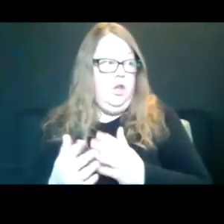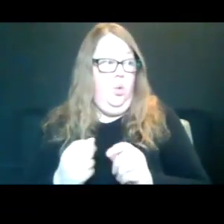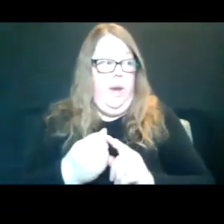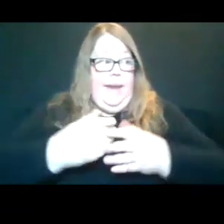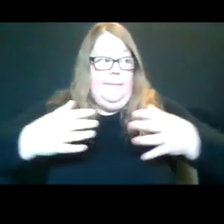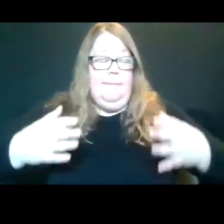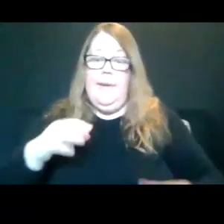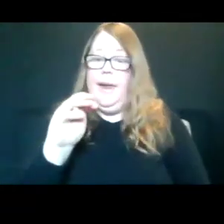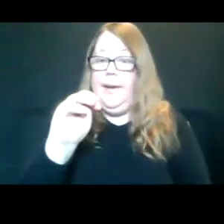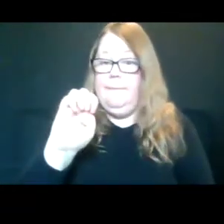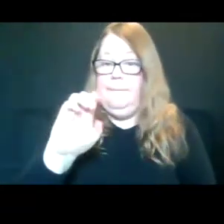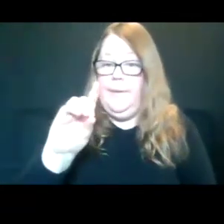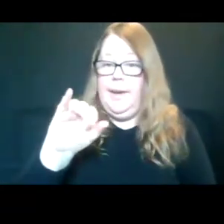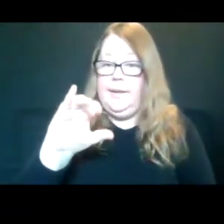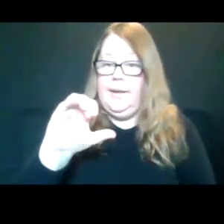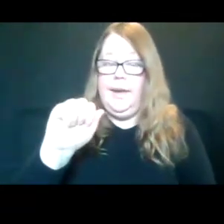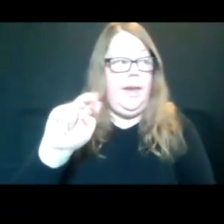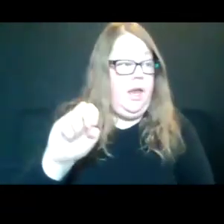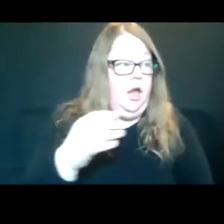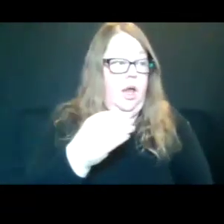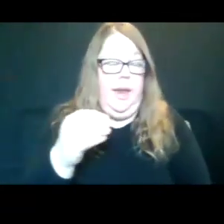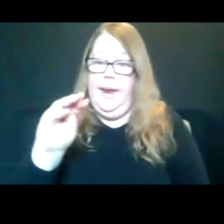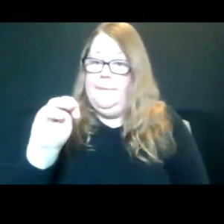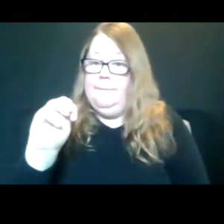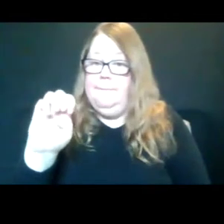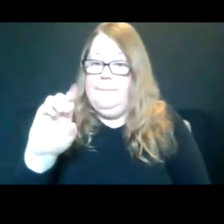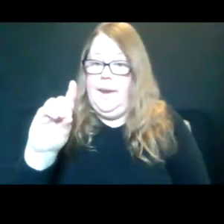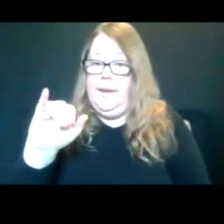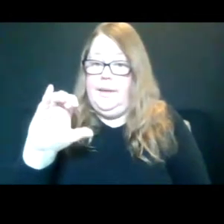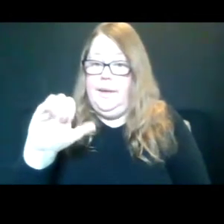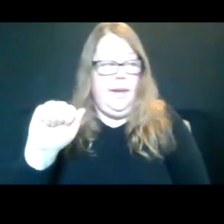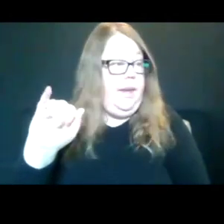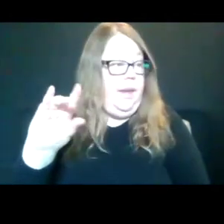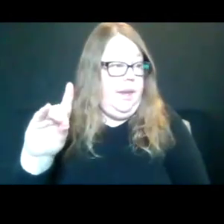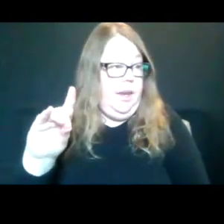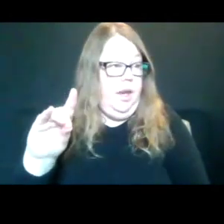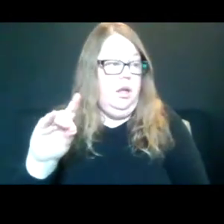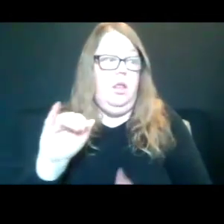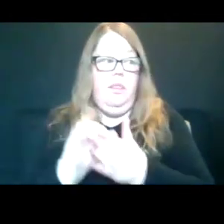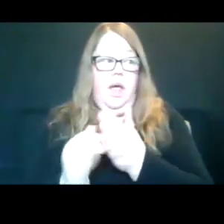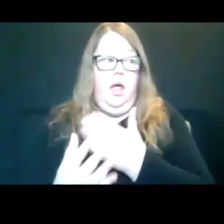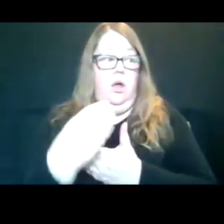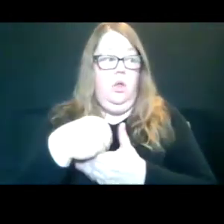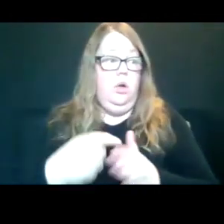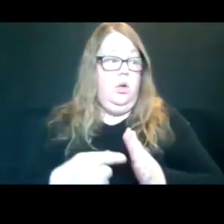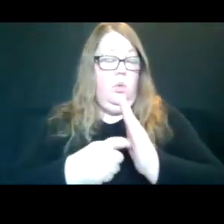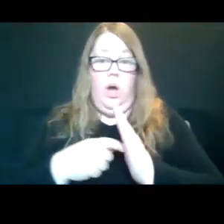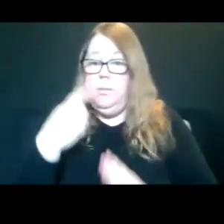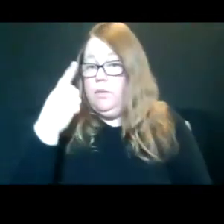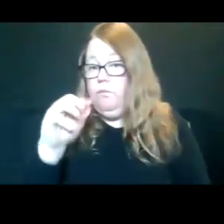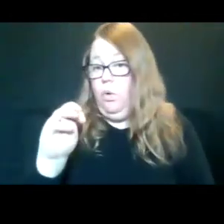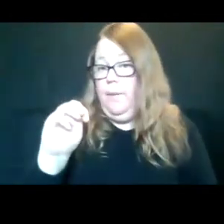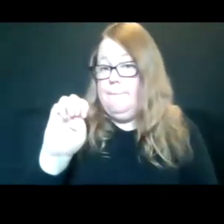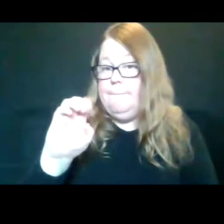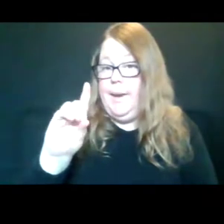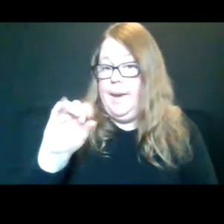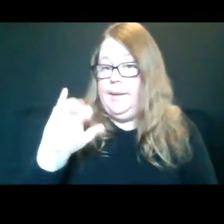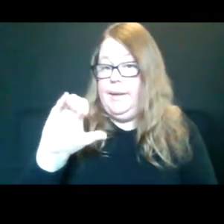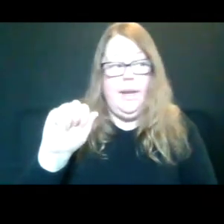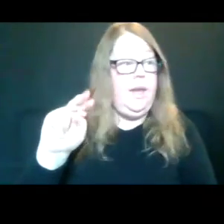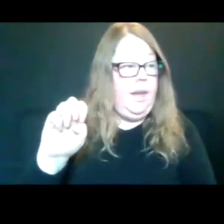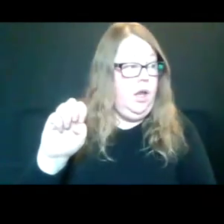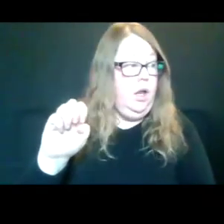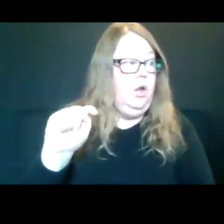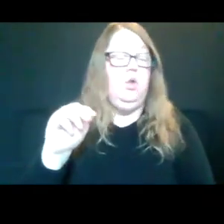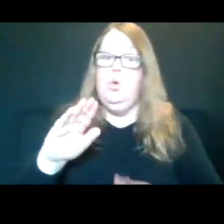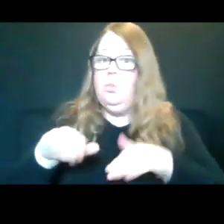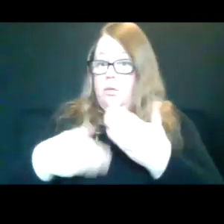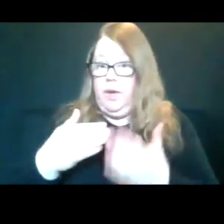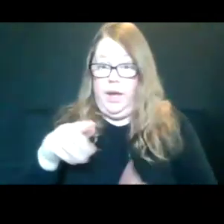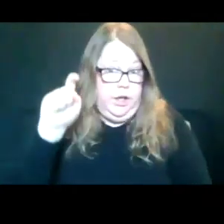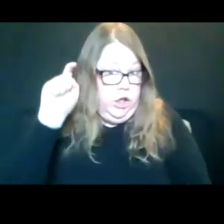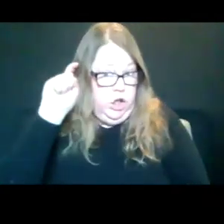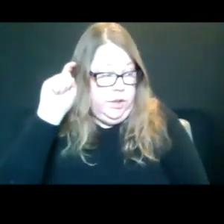Medicare and Medicaid, includes a requirement for Medicare to provide hearing aids. This